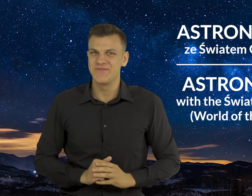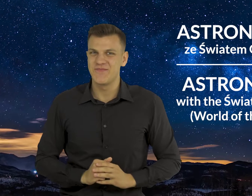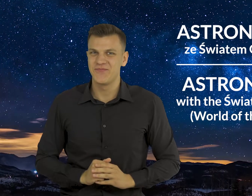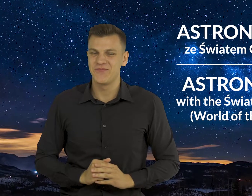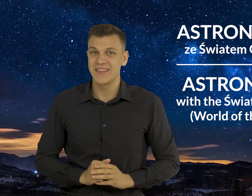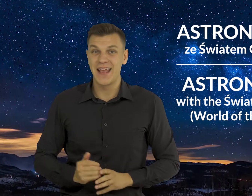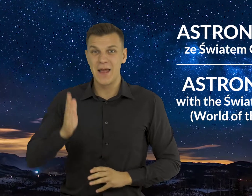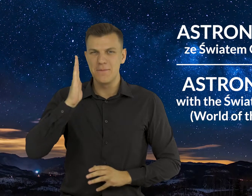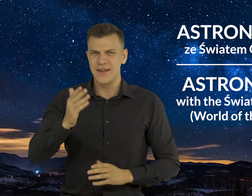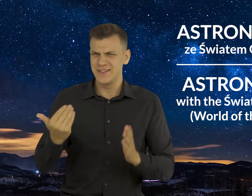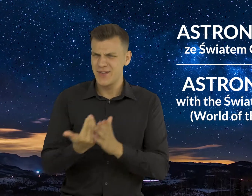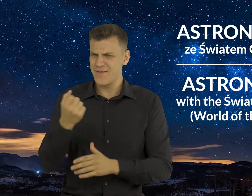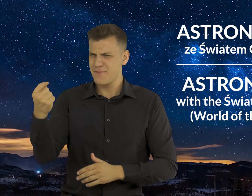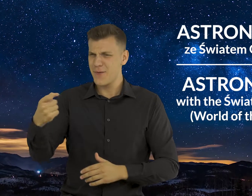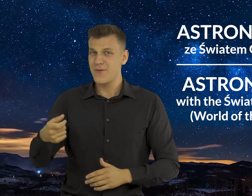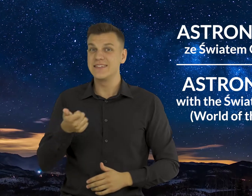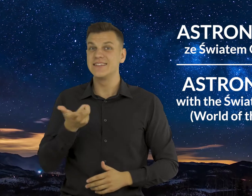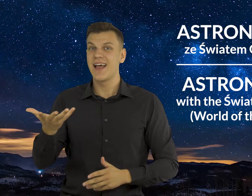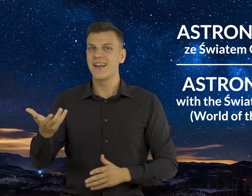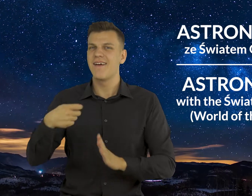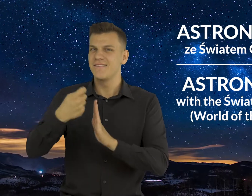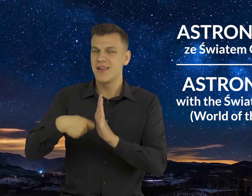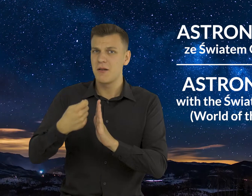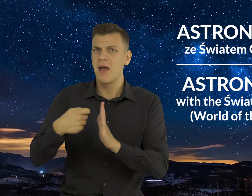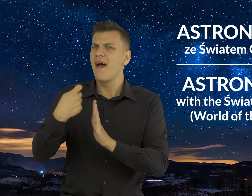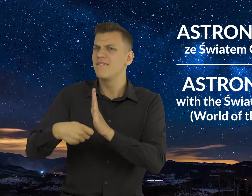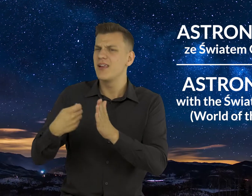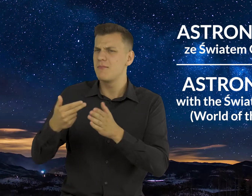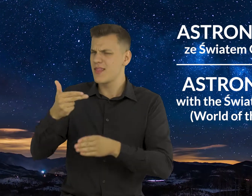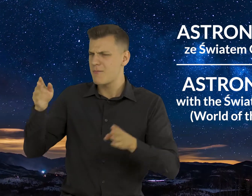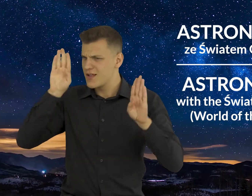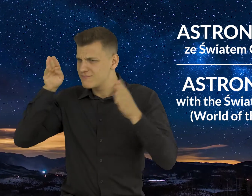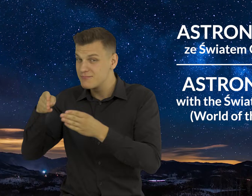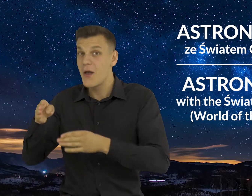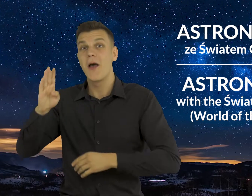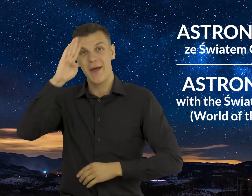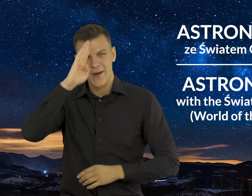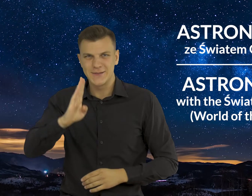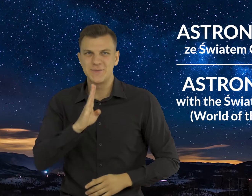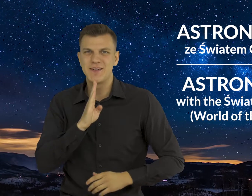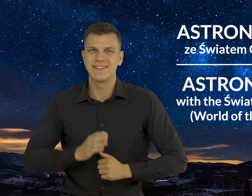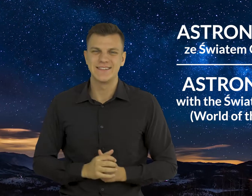that Deaf's Word Foundation starts a new series of videos that will explain many issues related to astronomy.